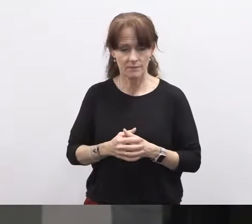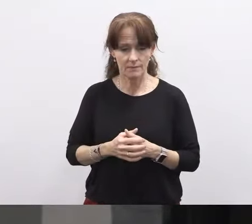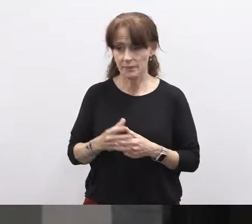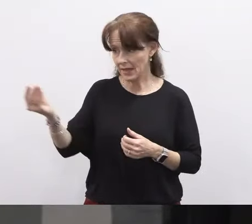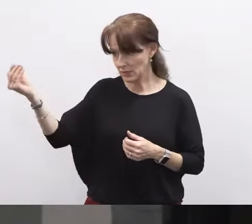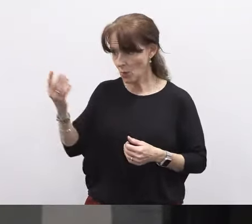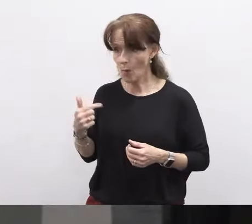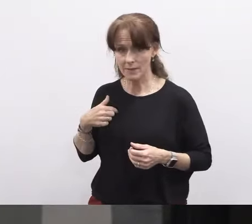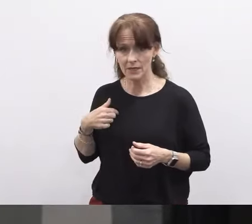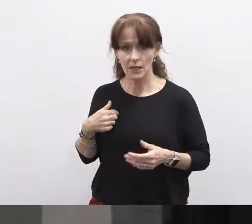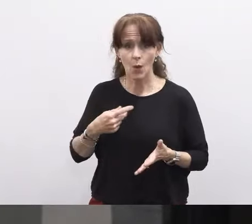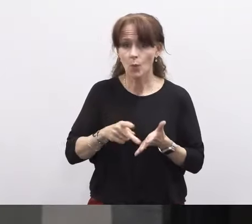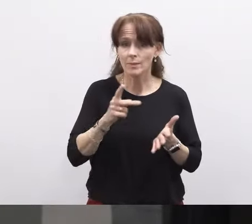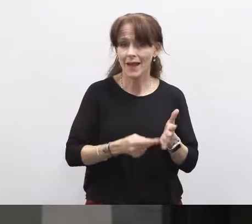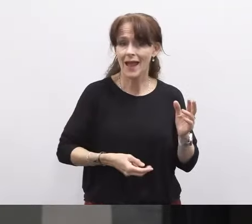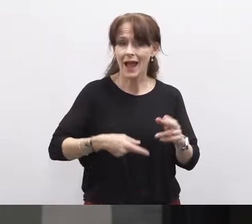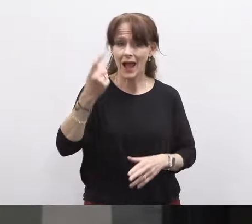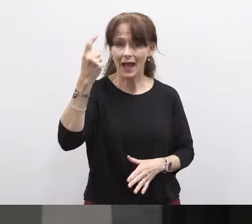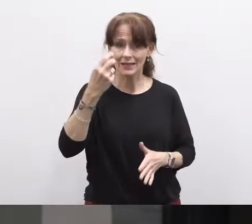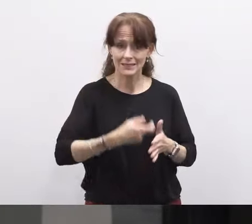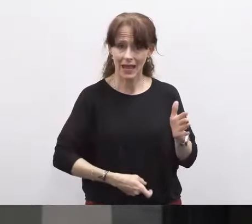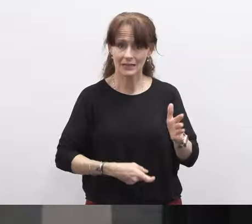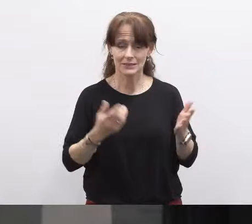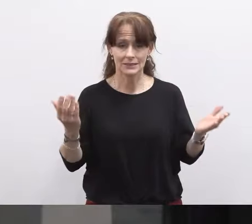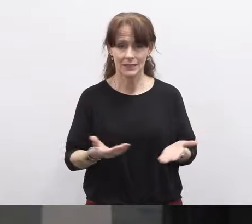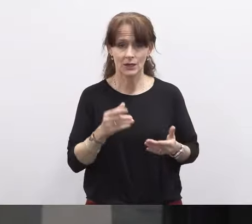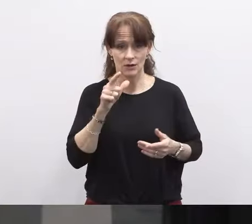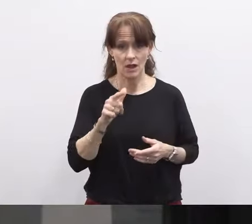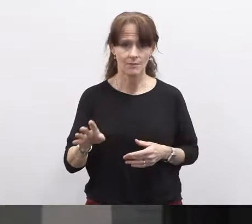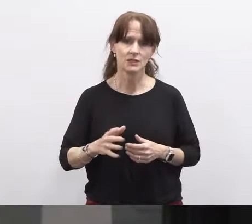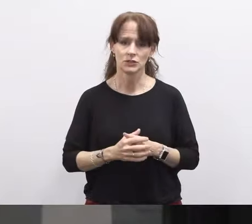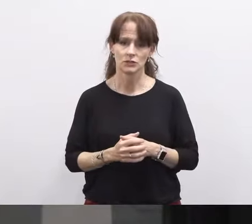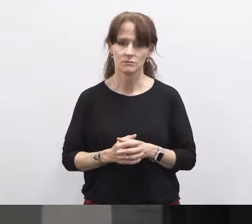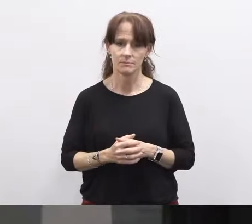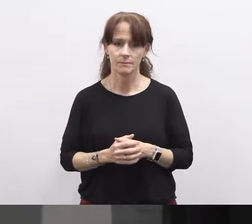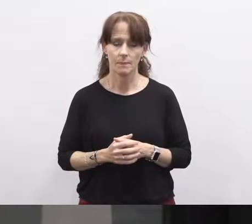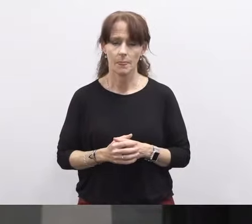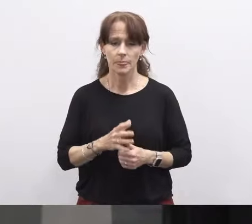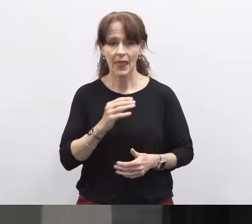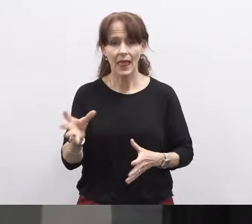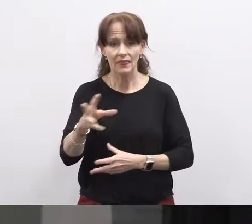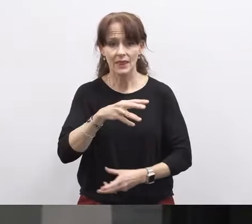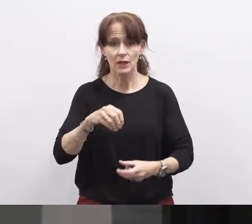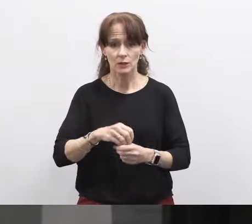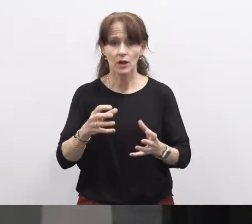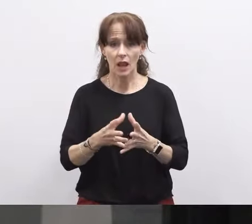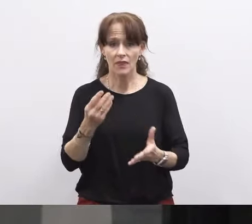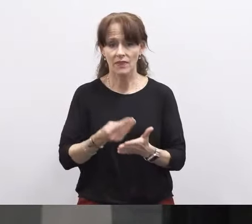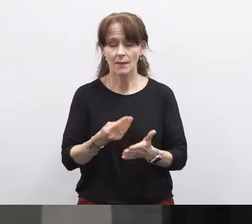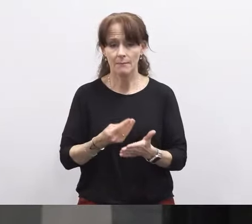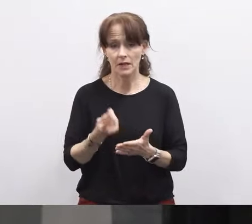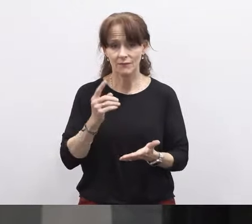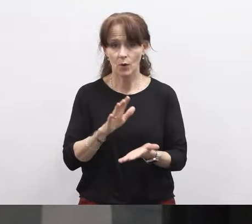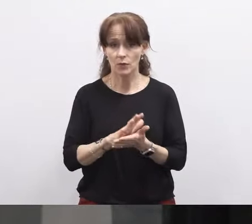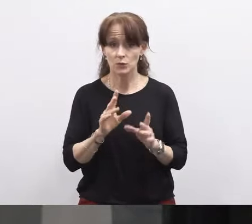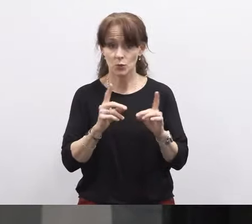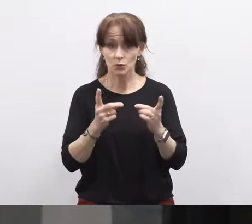We pay really high taxes here in Long Beach, and they include, a lot of that money goes to the school district.